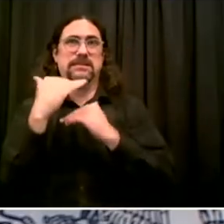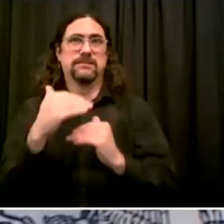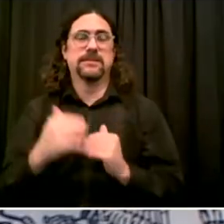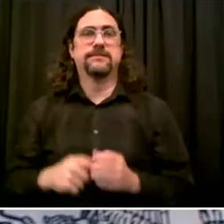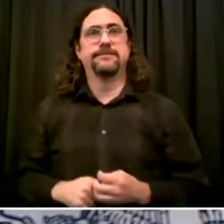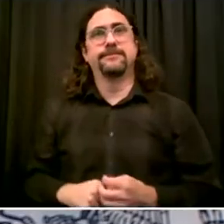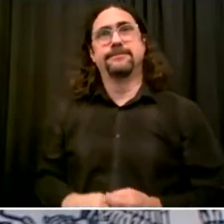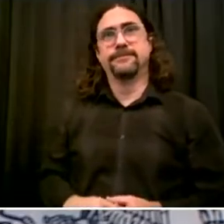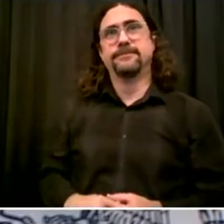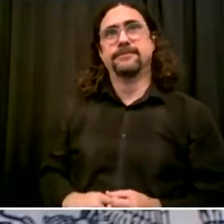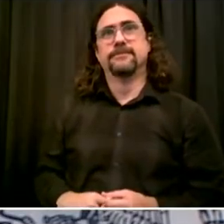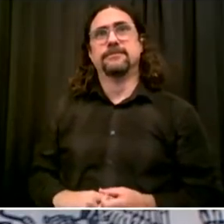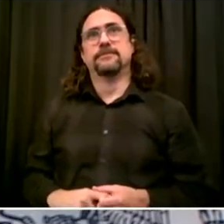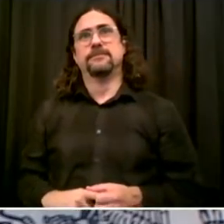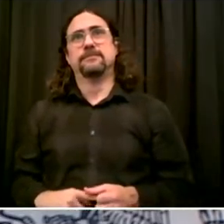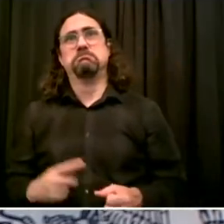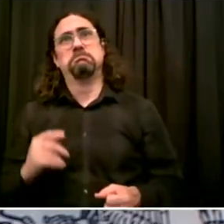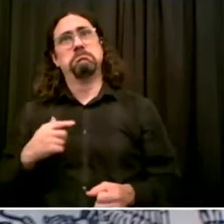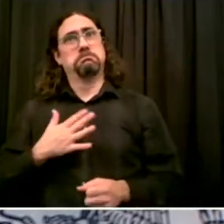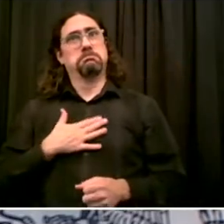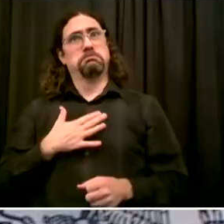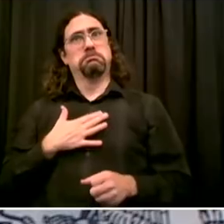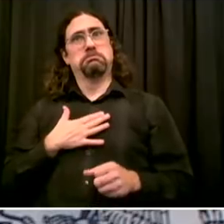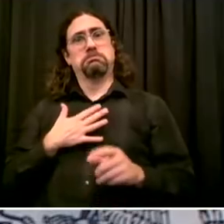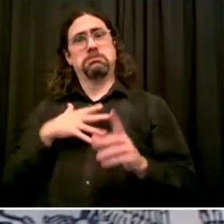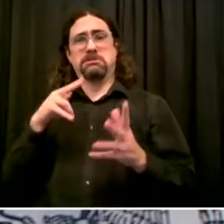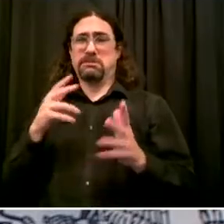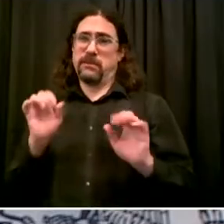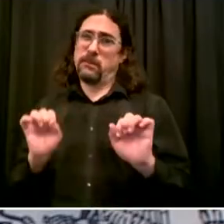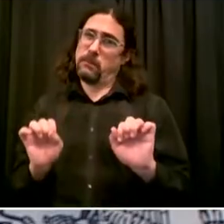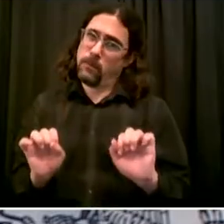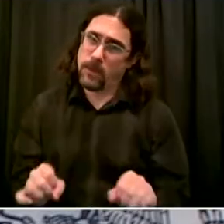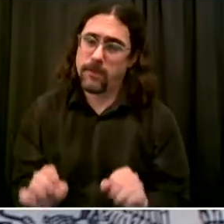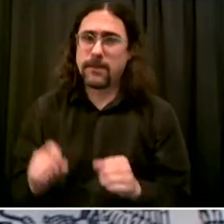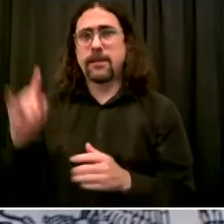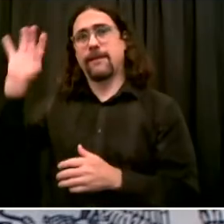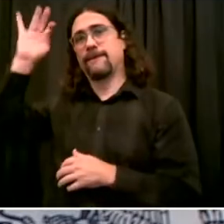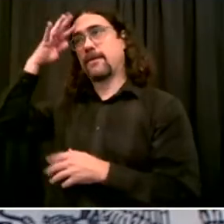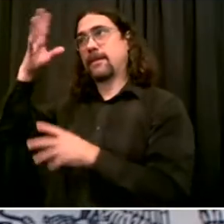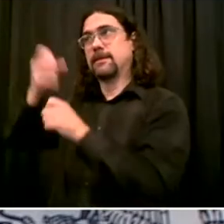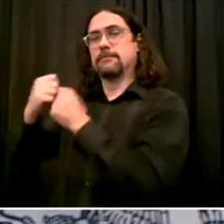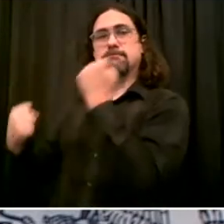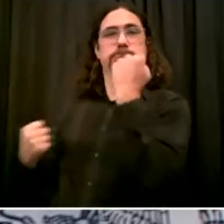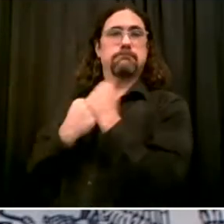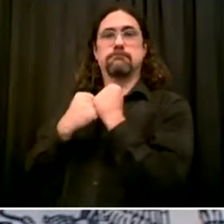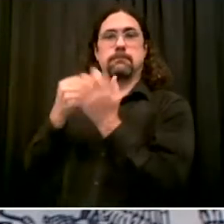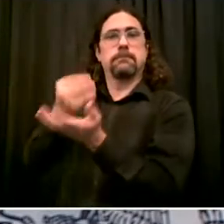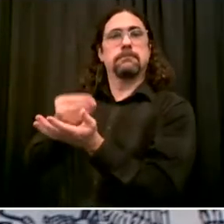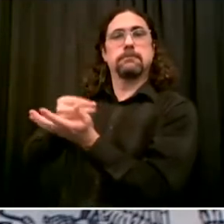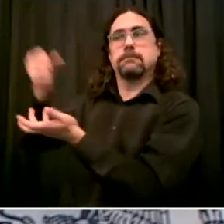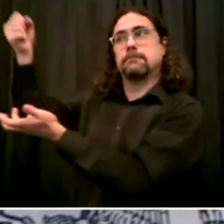CHANGE IN WASHINGTON, THE NOTION OF GETTING A BL AI OUT CBEOMES A MUCH MORE REAL